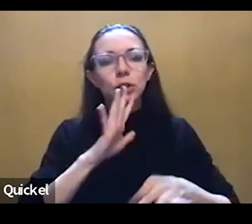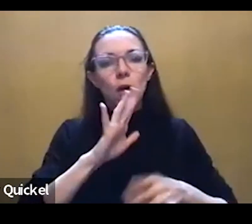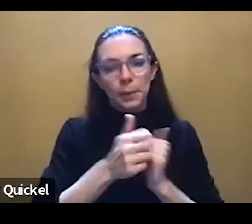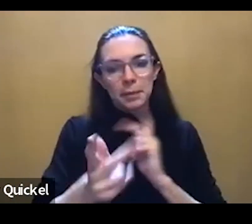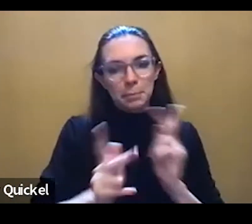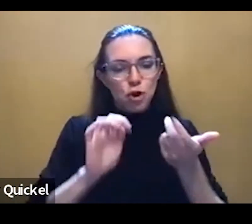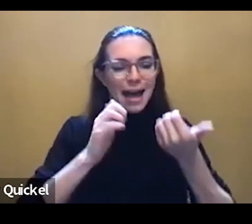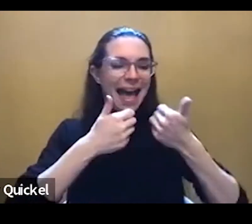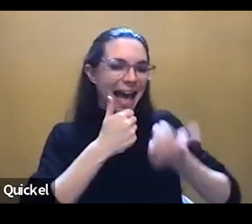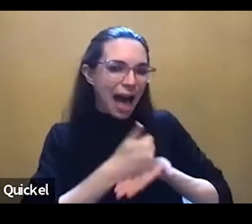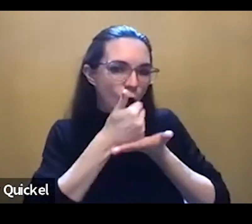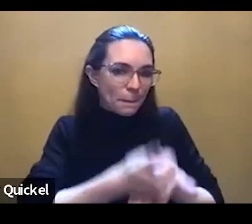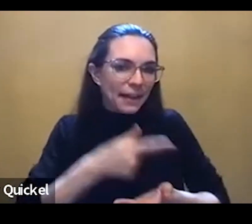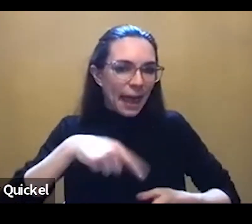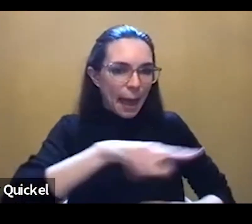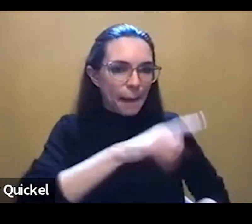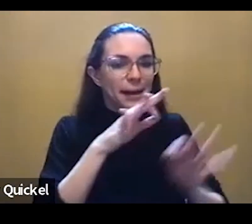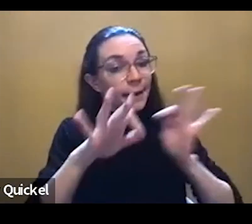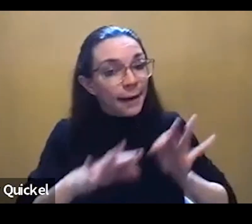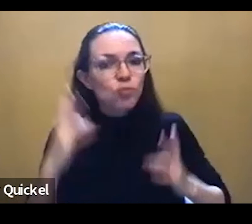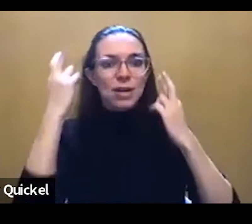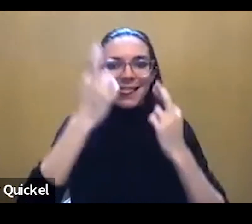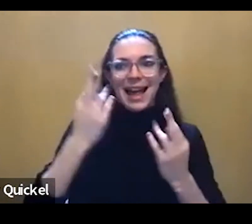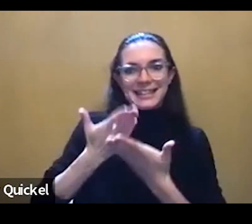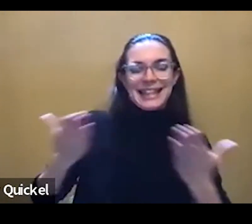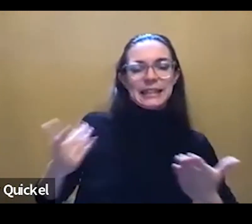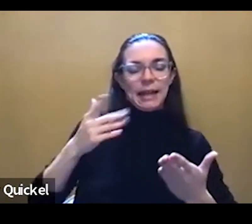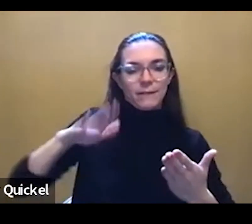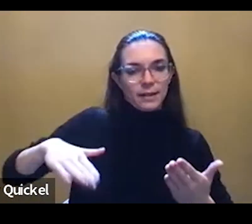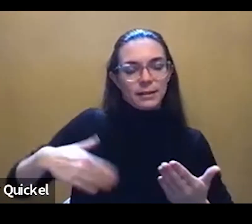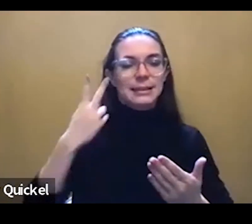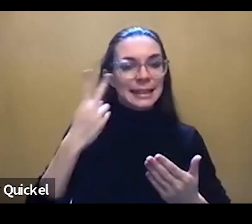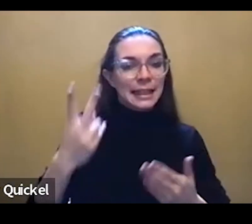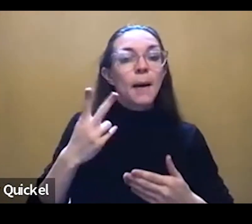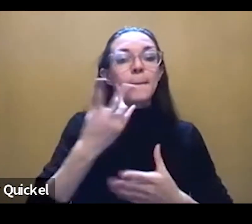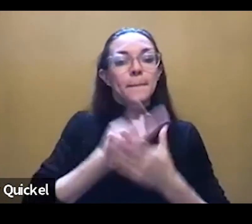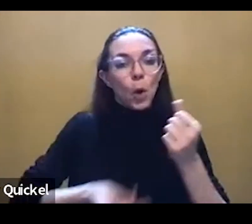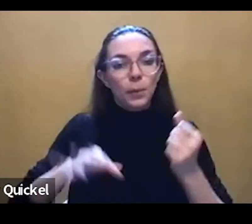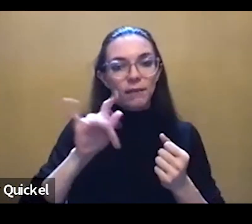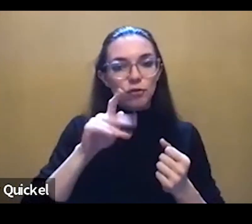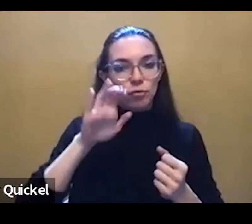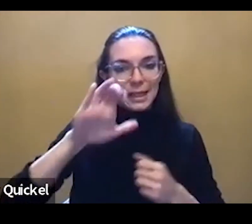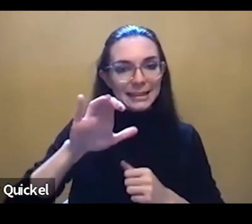maybe they didn't see before, and I use that both when conducting the forensic interviews with the person who is the survivor of this